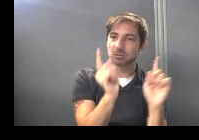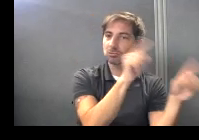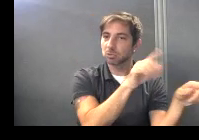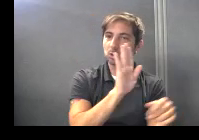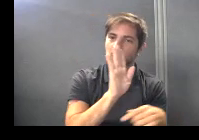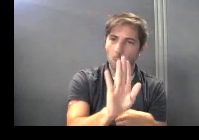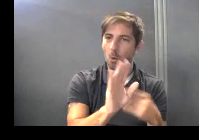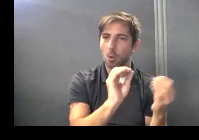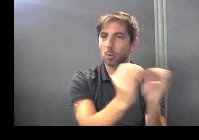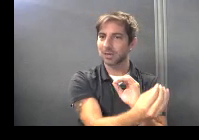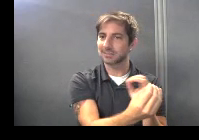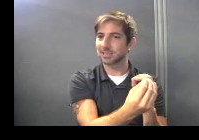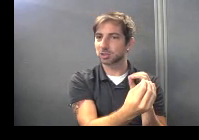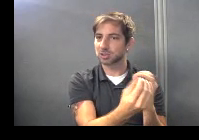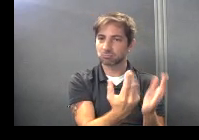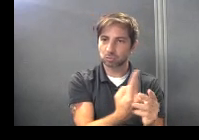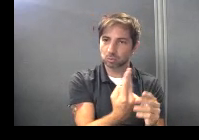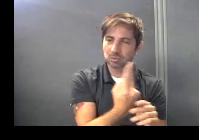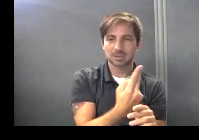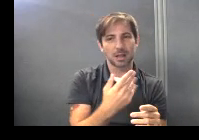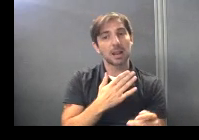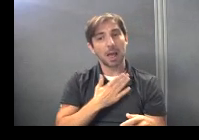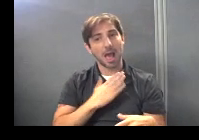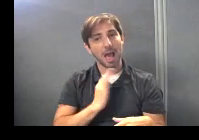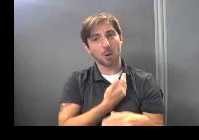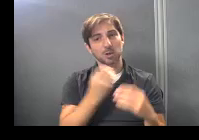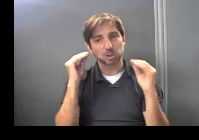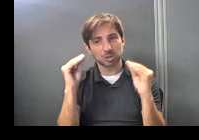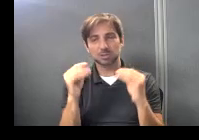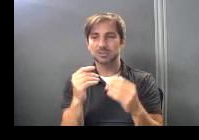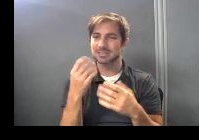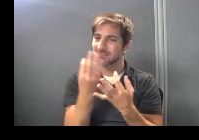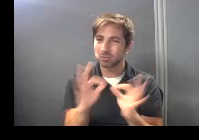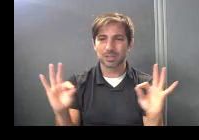WE PROVIDE DESCRIPTION FOR ALL TYPES OF THINGS LIKE LIVE THEATER, SPORTING EVENTS, THREE